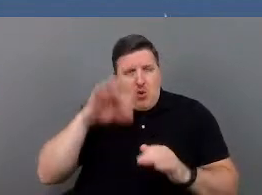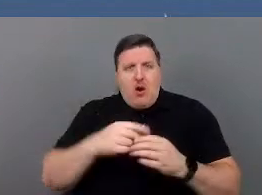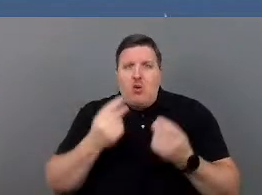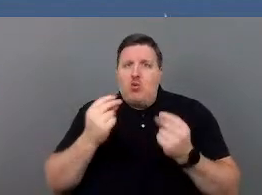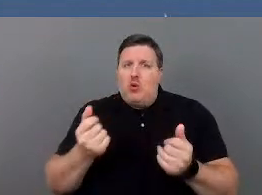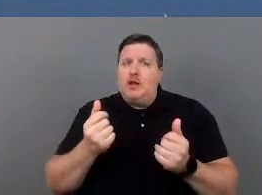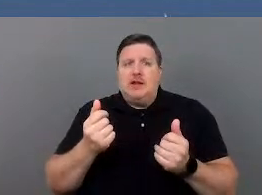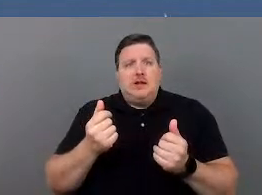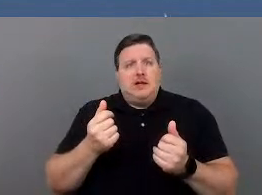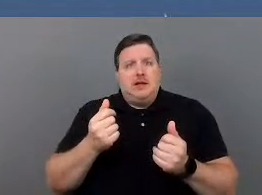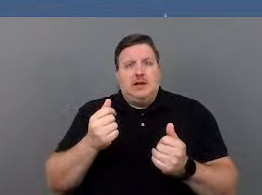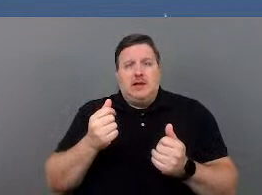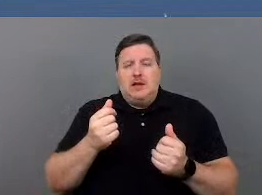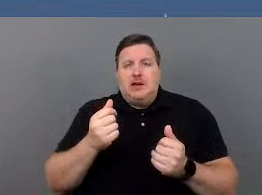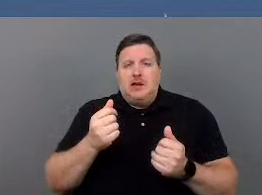4TH OF JULY WEEKEND